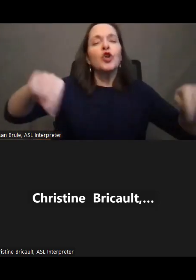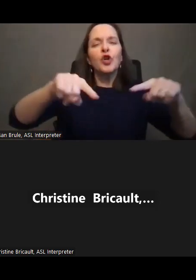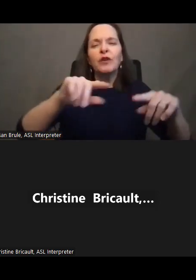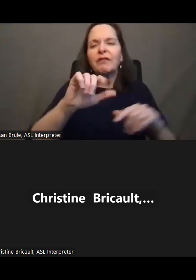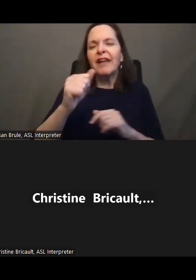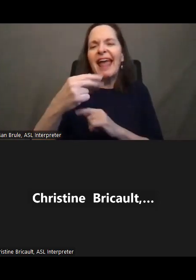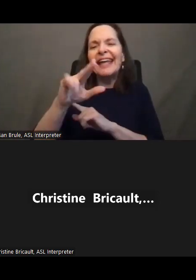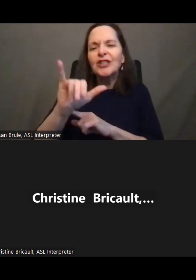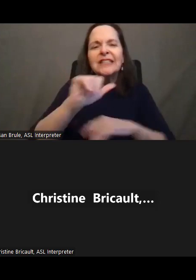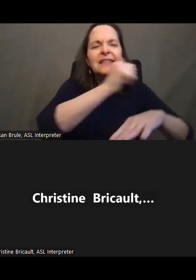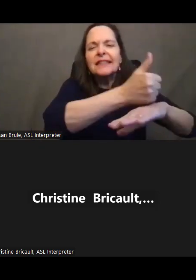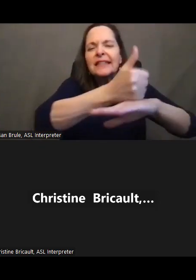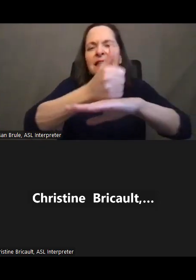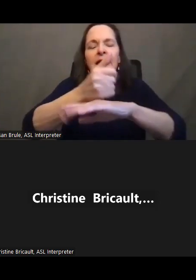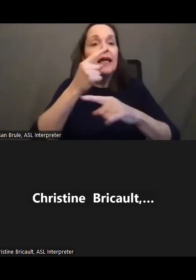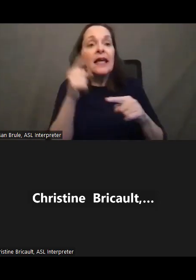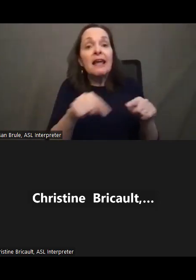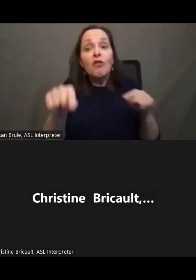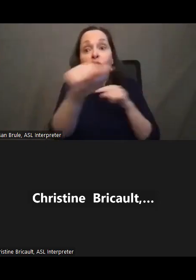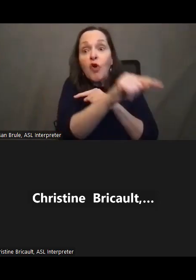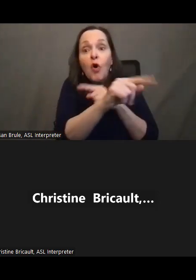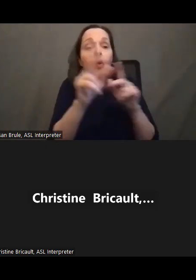But if someone from one of those two categories asks for something,